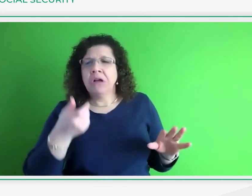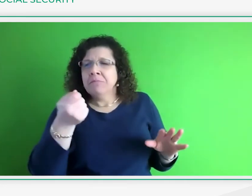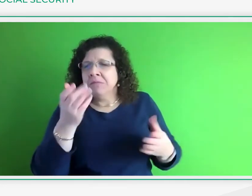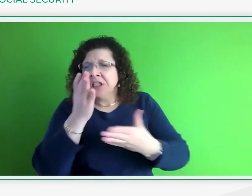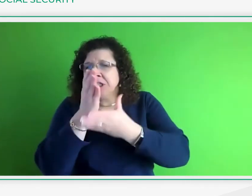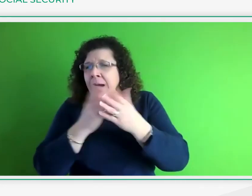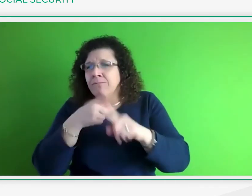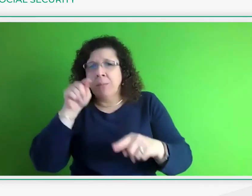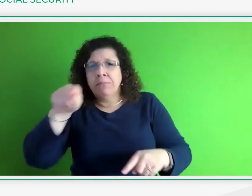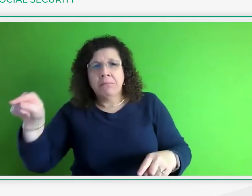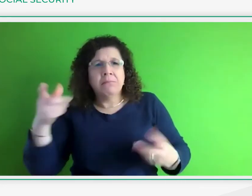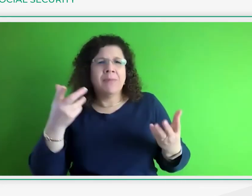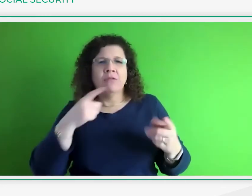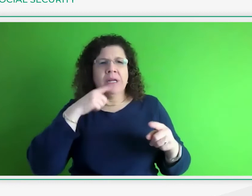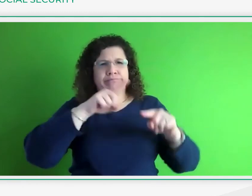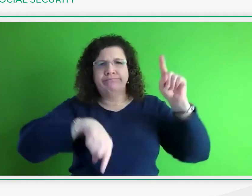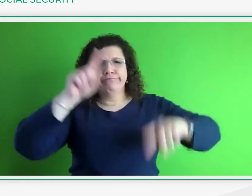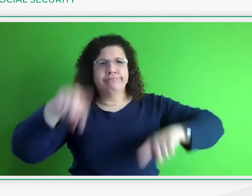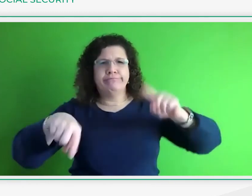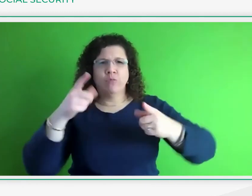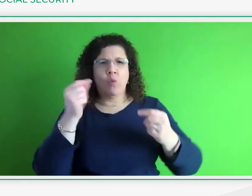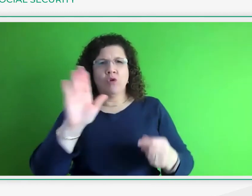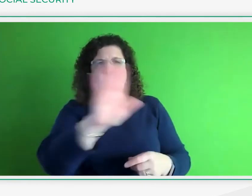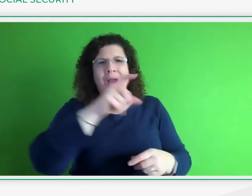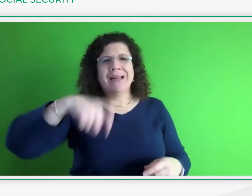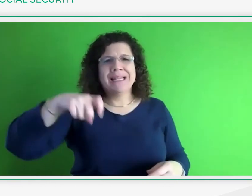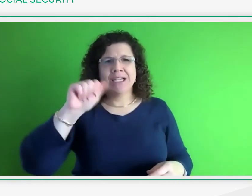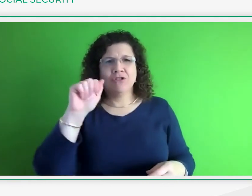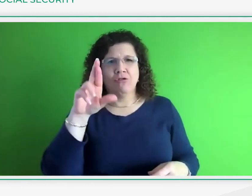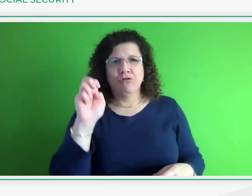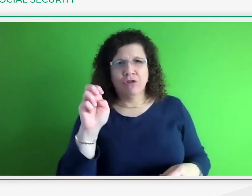to draw from Social Security now. Really, the options vary.